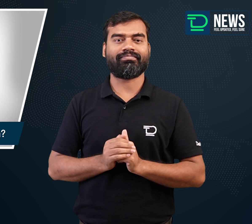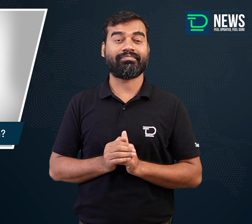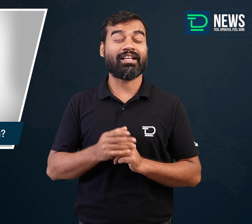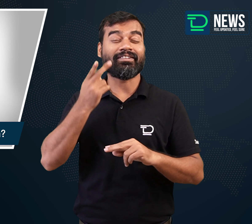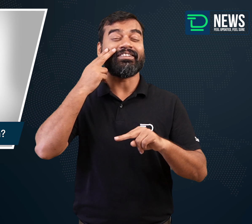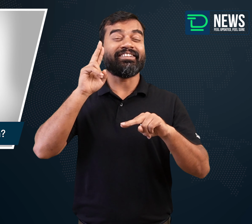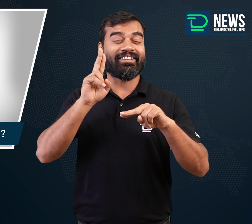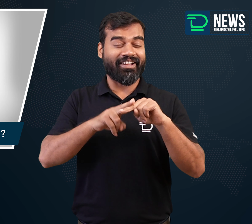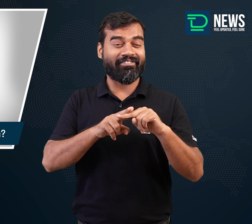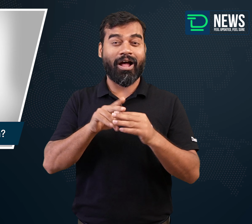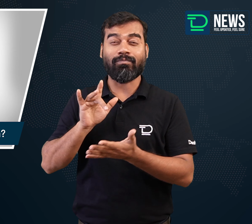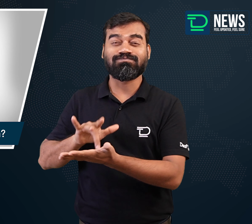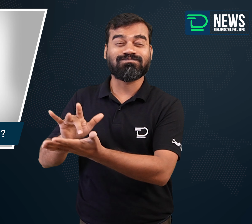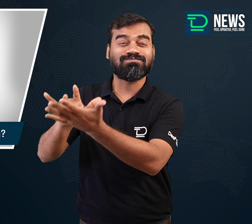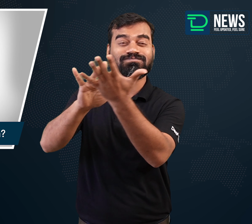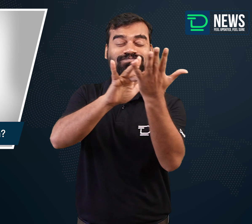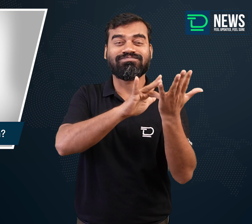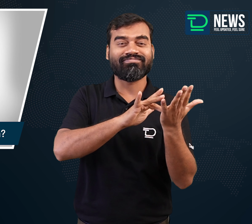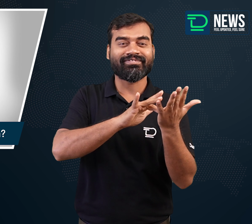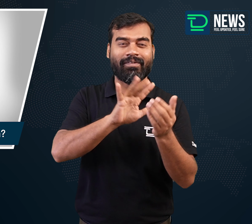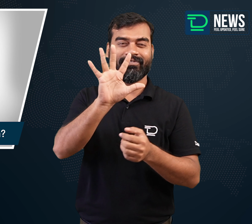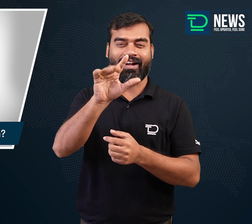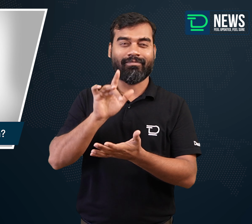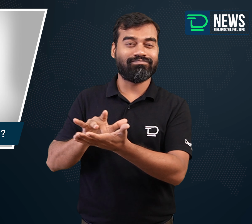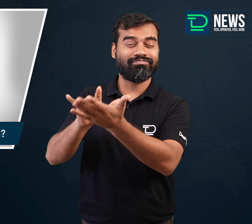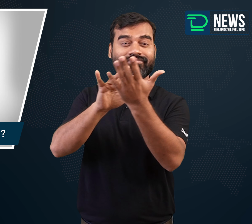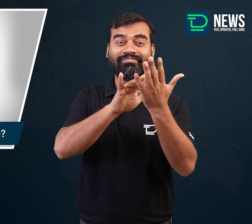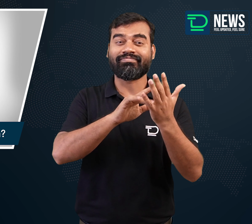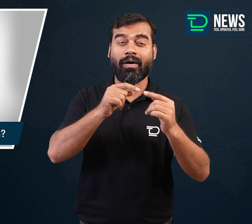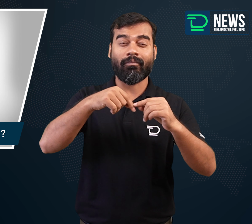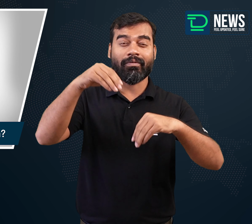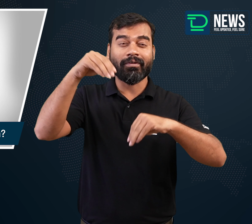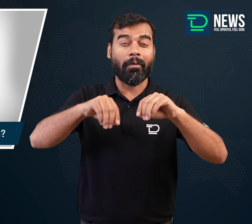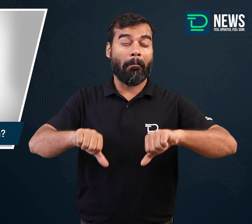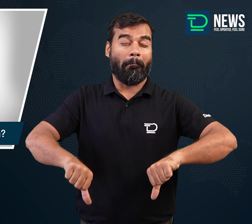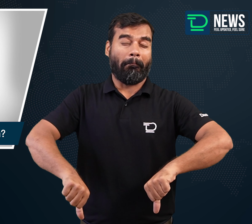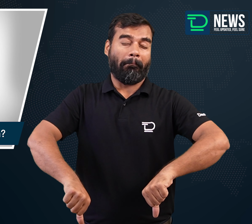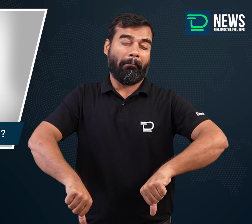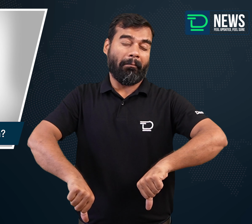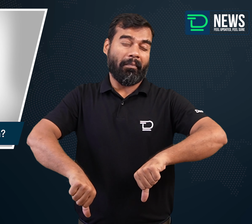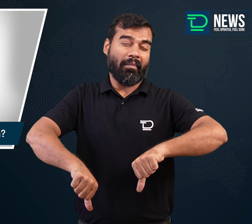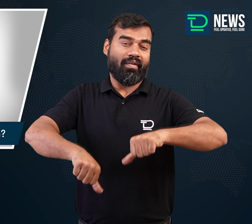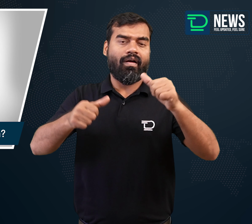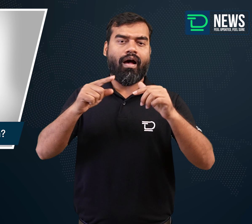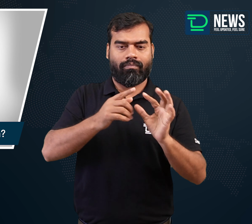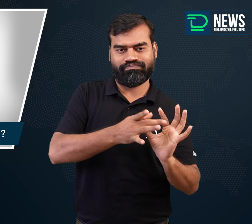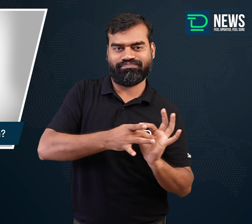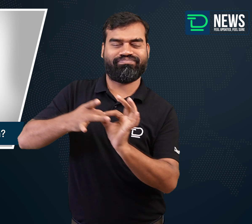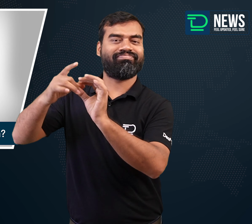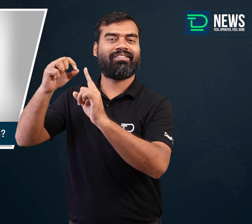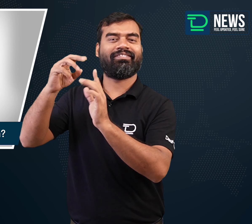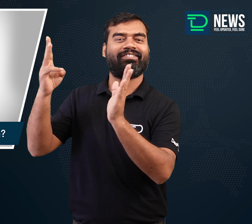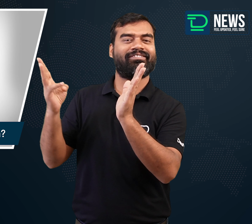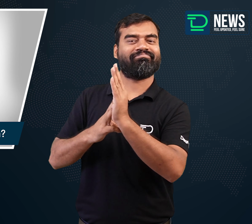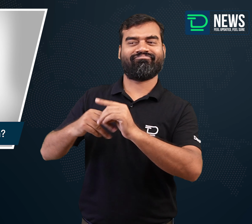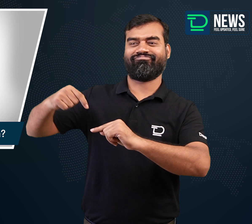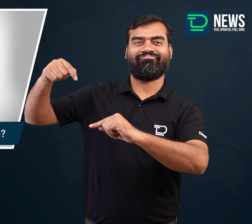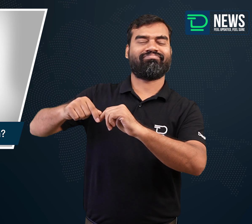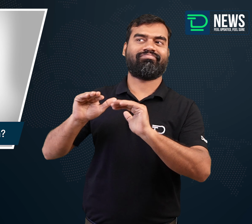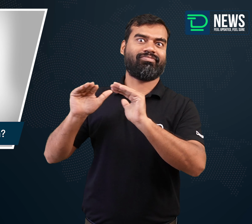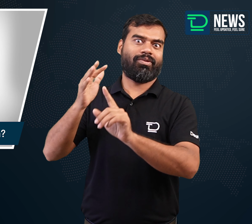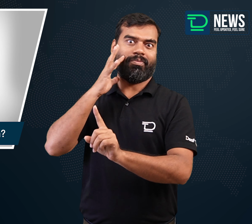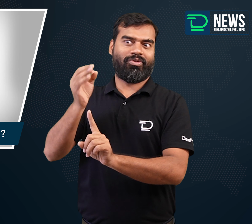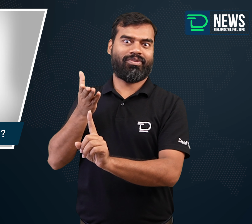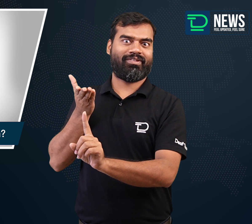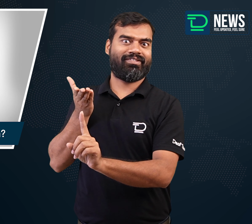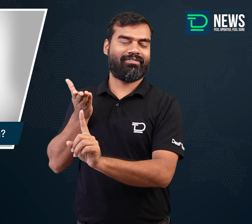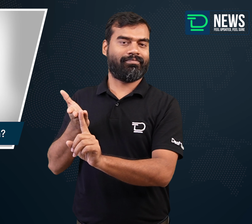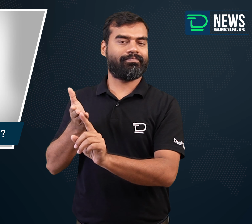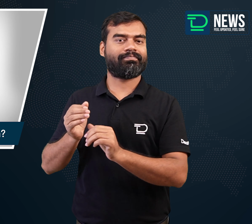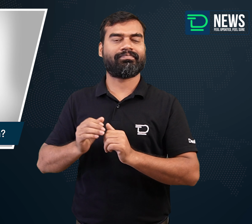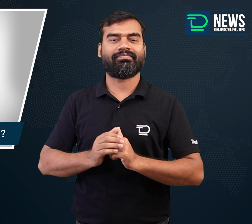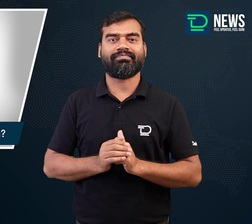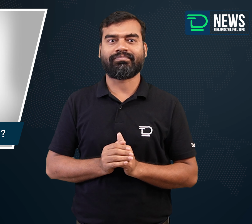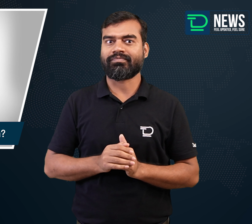So if they win the state election, they will get full support.